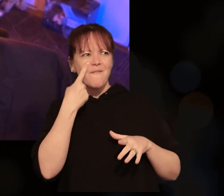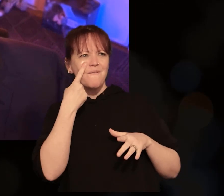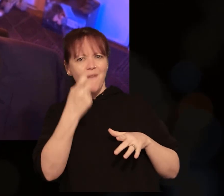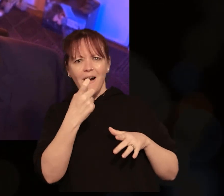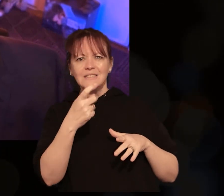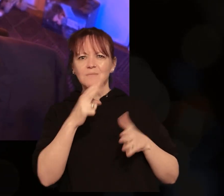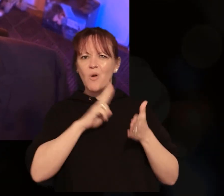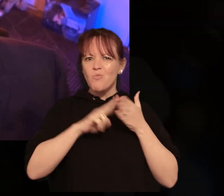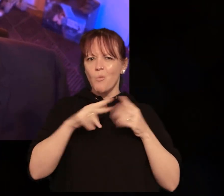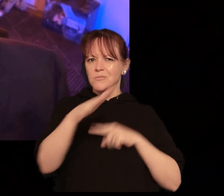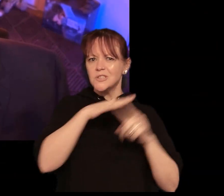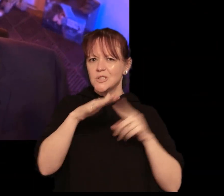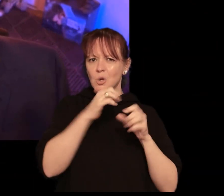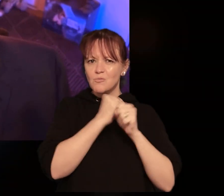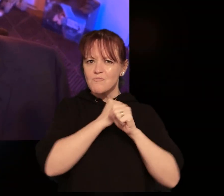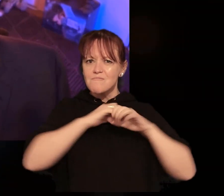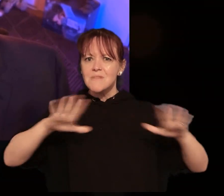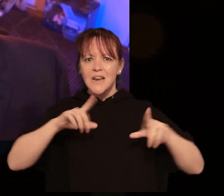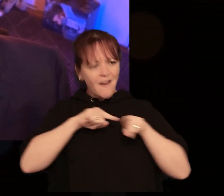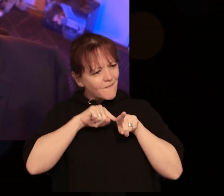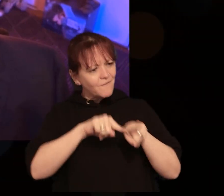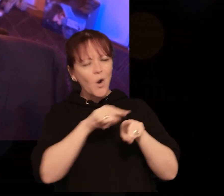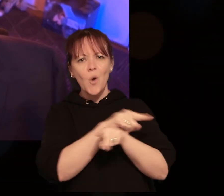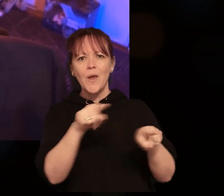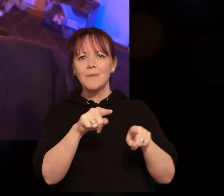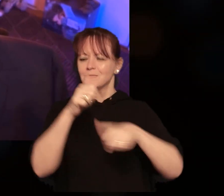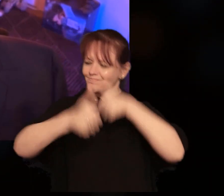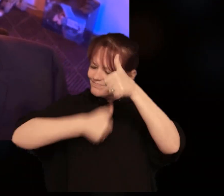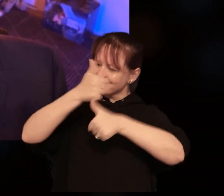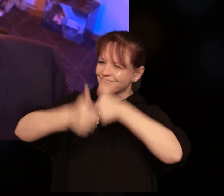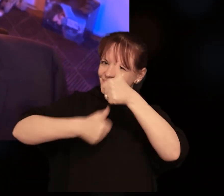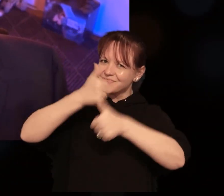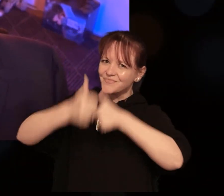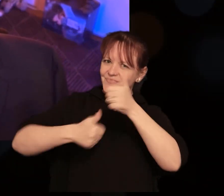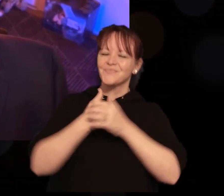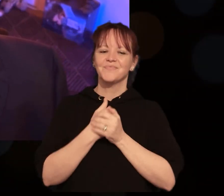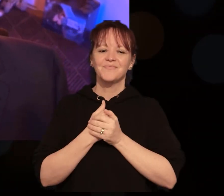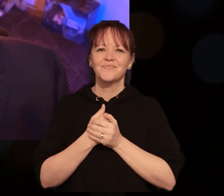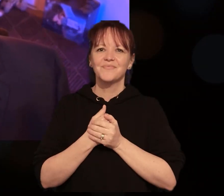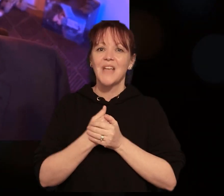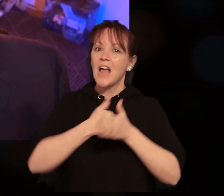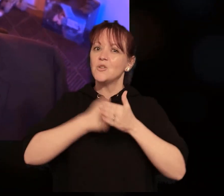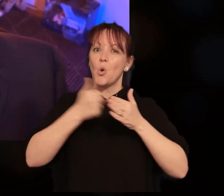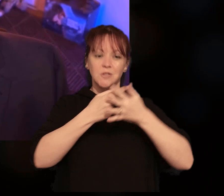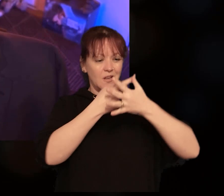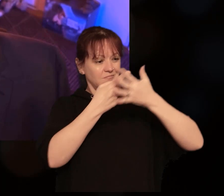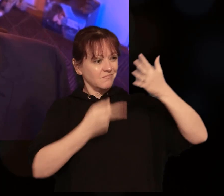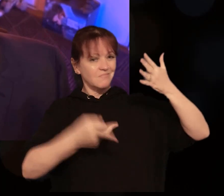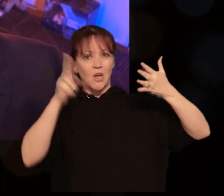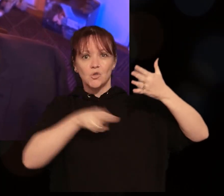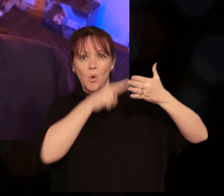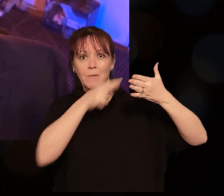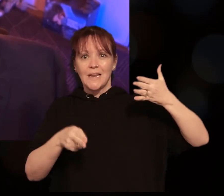Congrats again to you and to your final fellow finalists for their nominations. And thank you to everyone out there